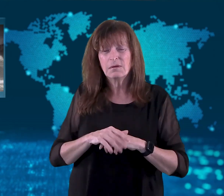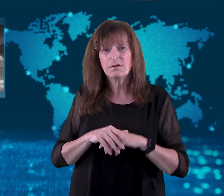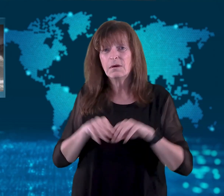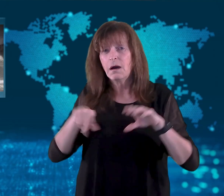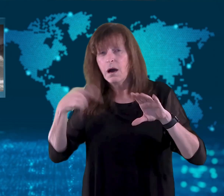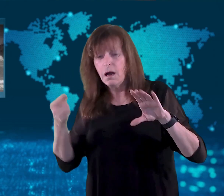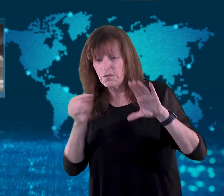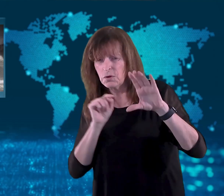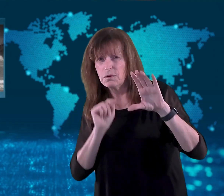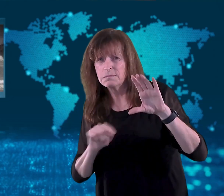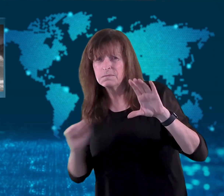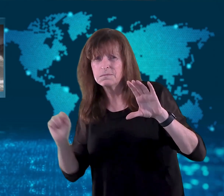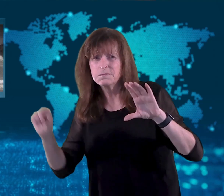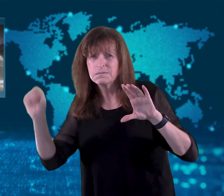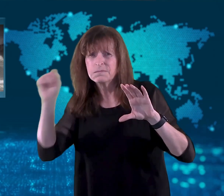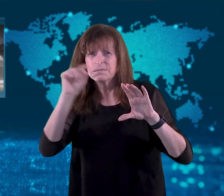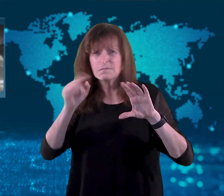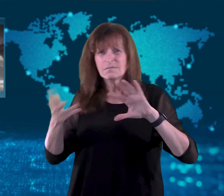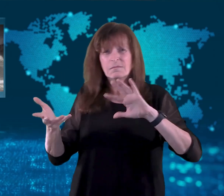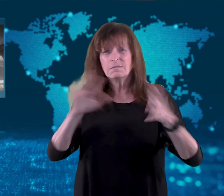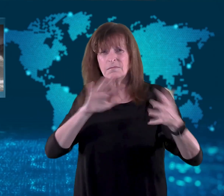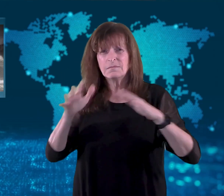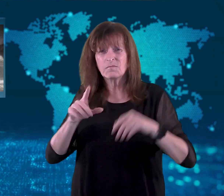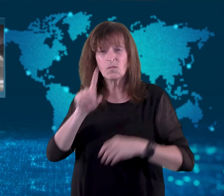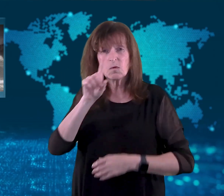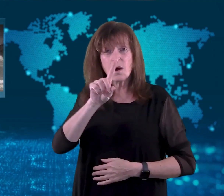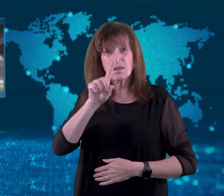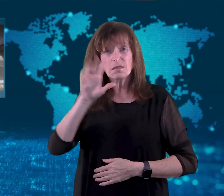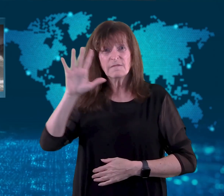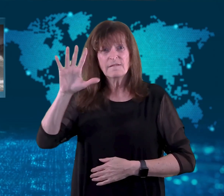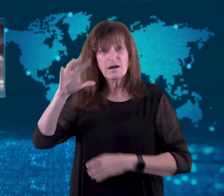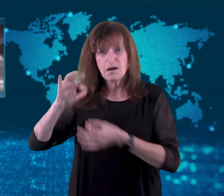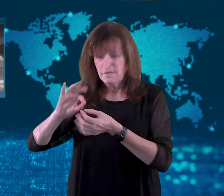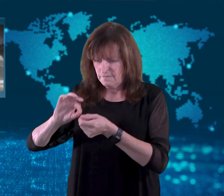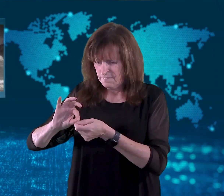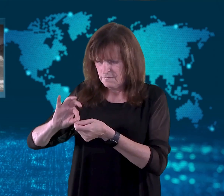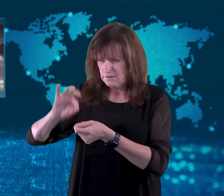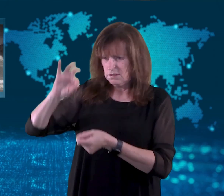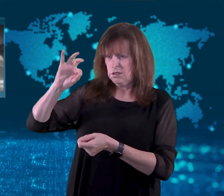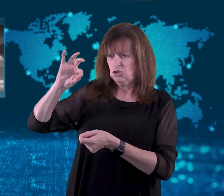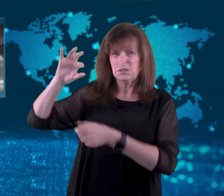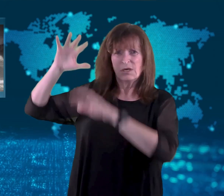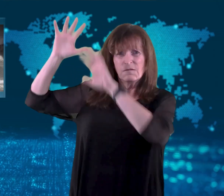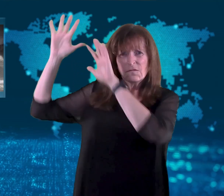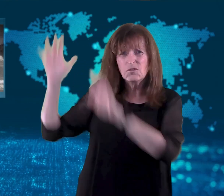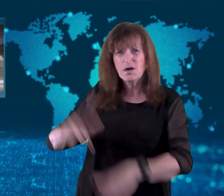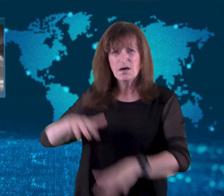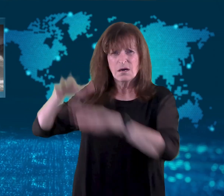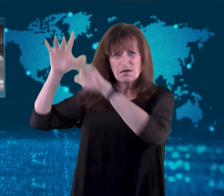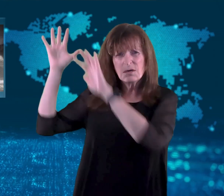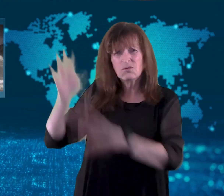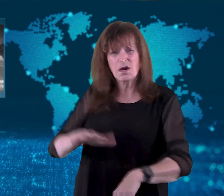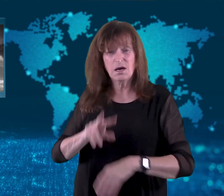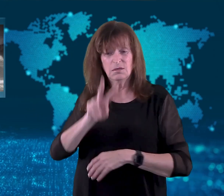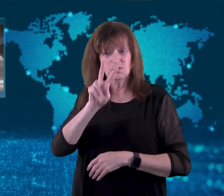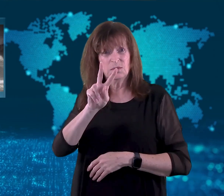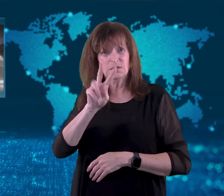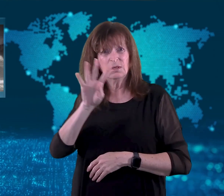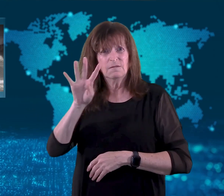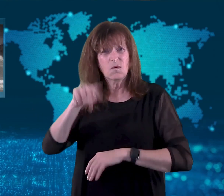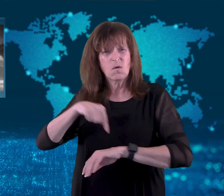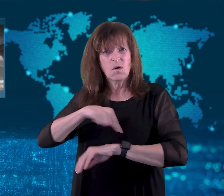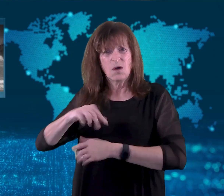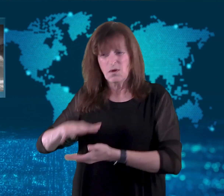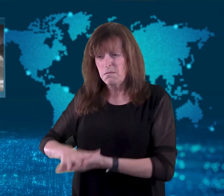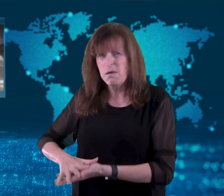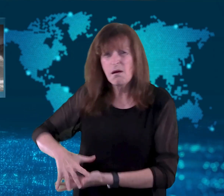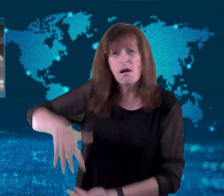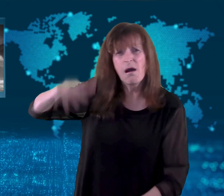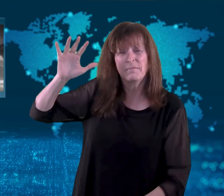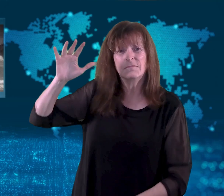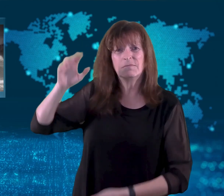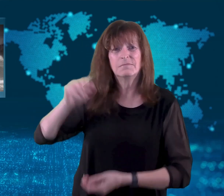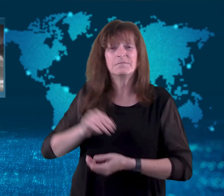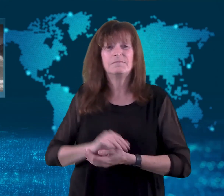Some areas received as much as 15 inches of rain in 24 hours.